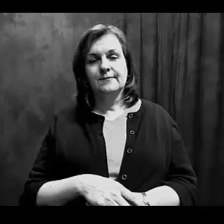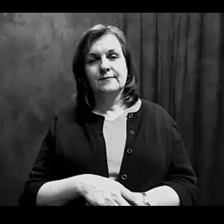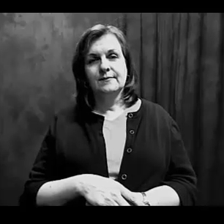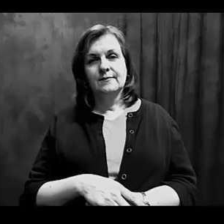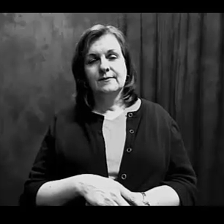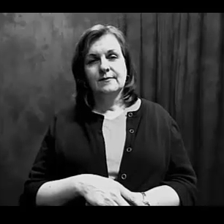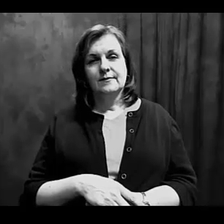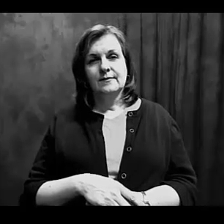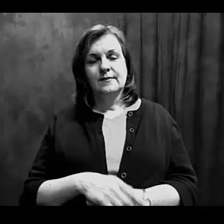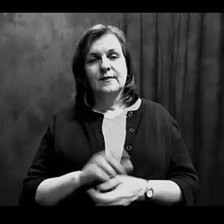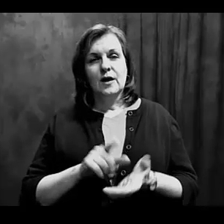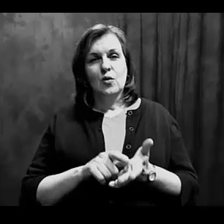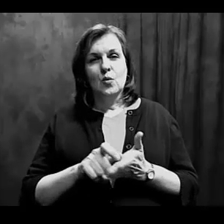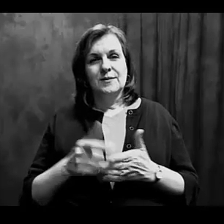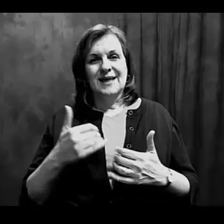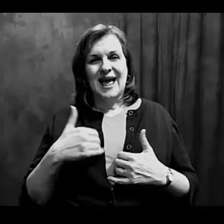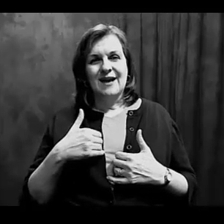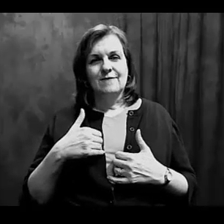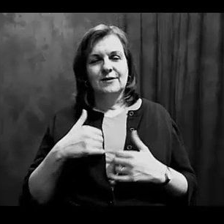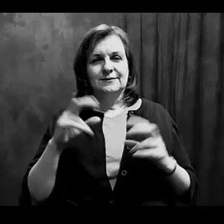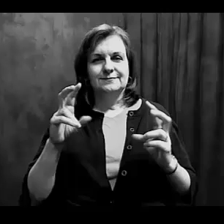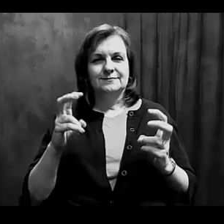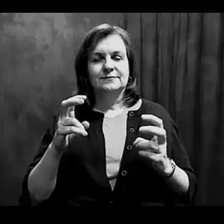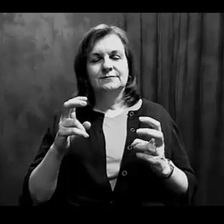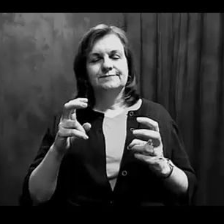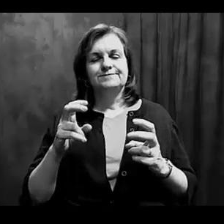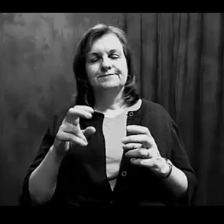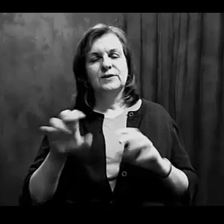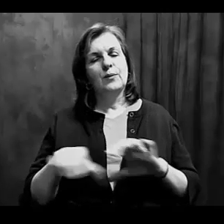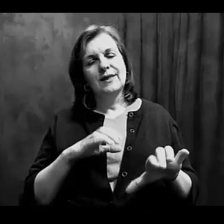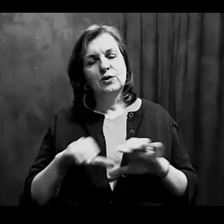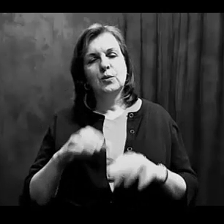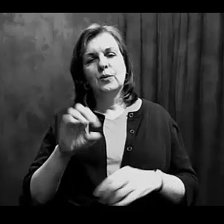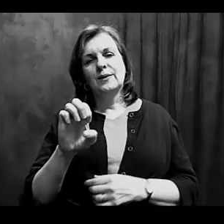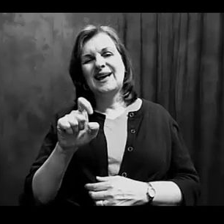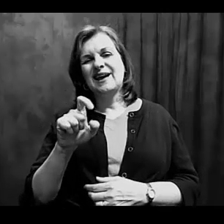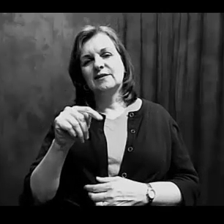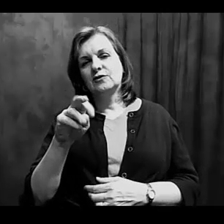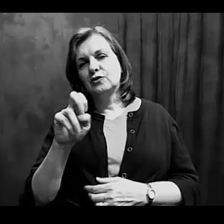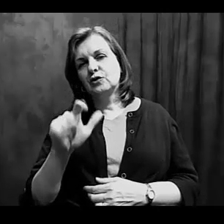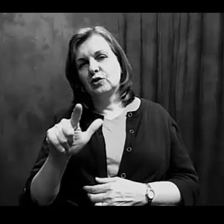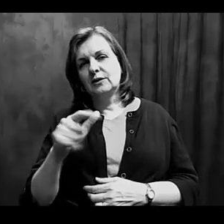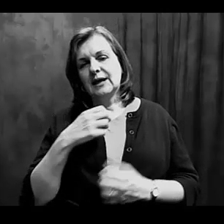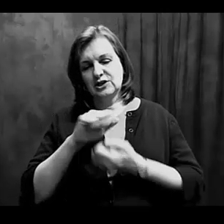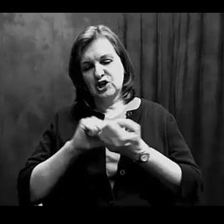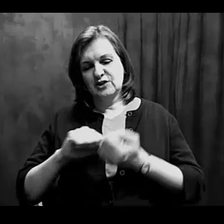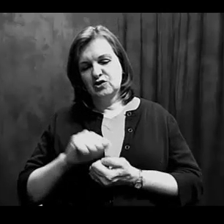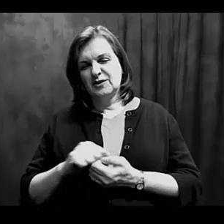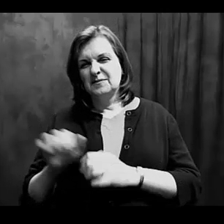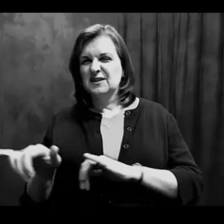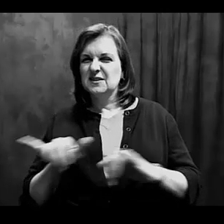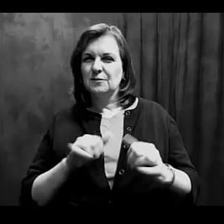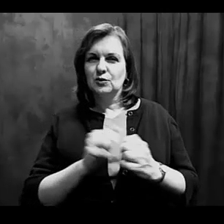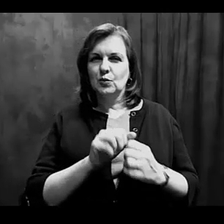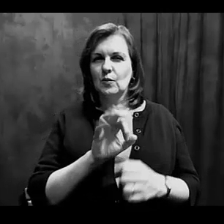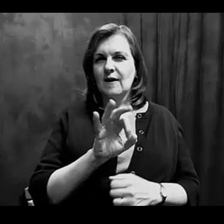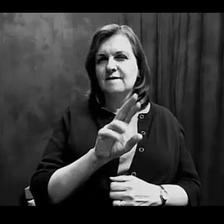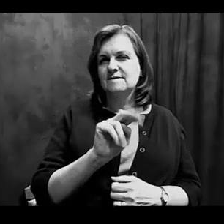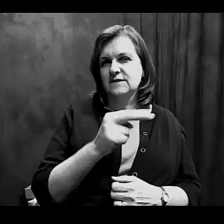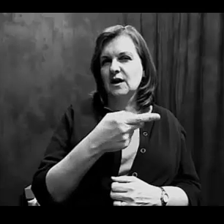we actually look at them as having something known as external digestion much like a fungus and we'll get into that